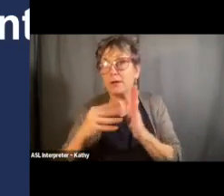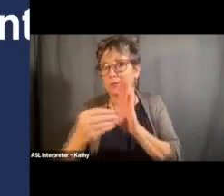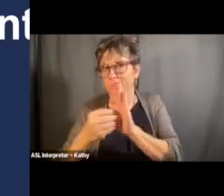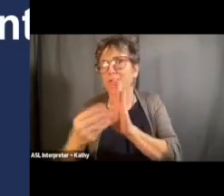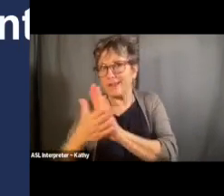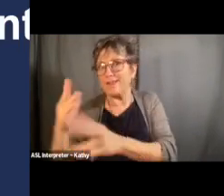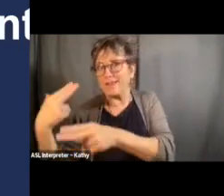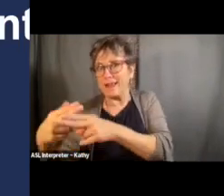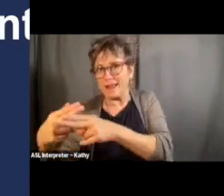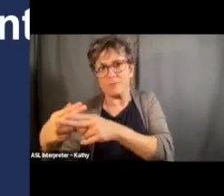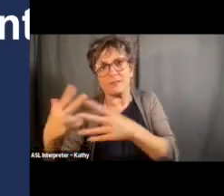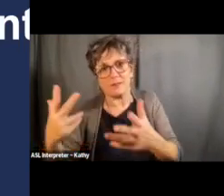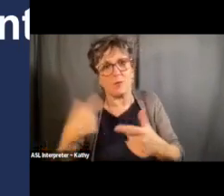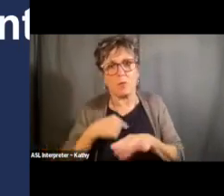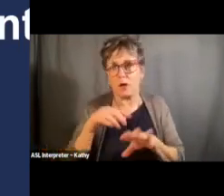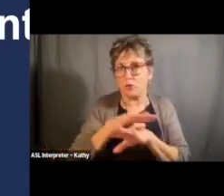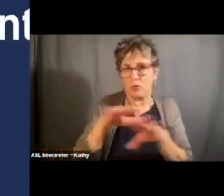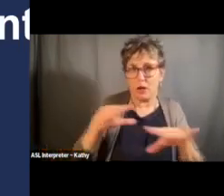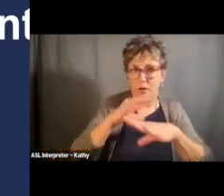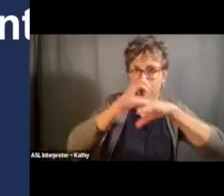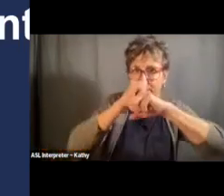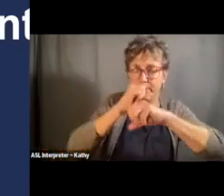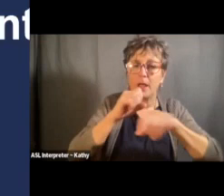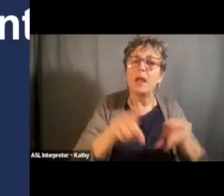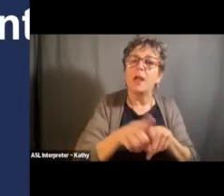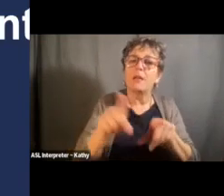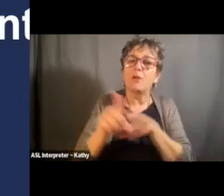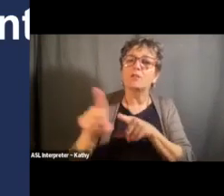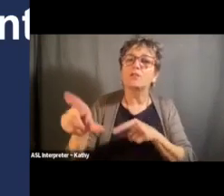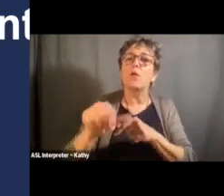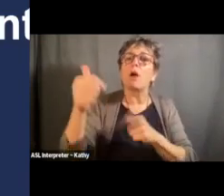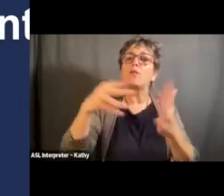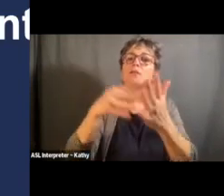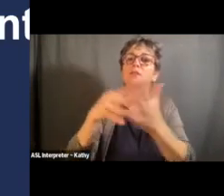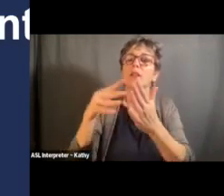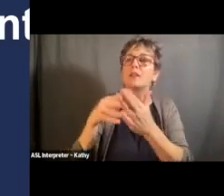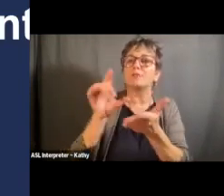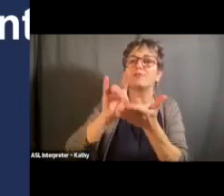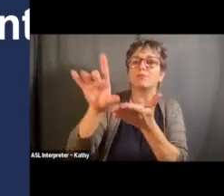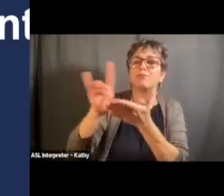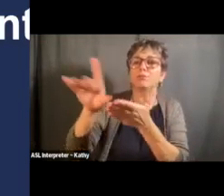are here to complement these other studies, we are not replacing studies that are taking place. If